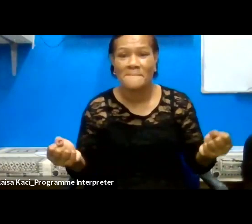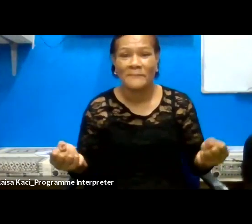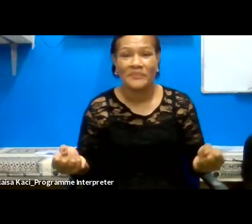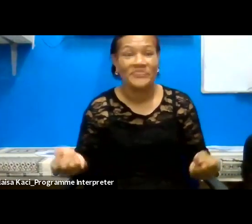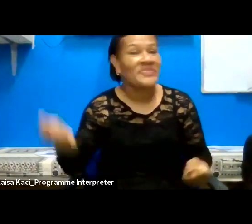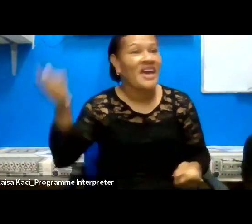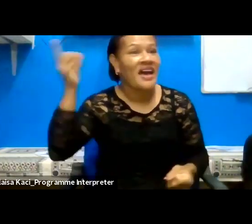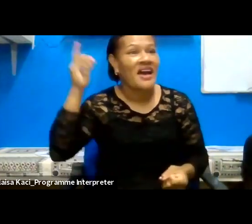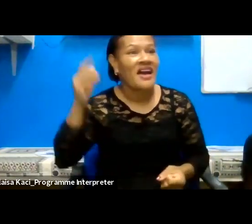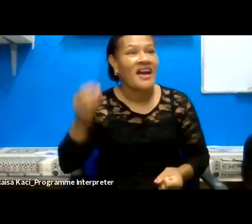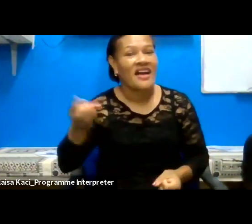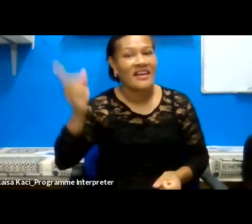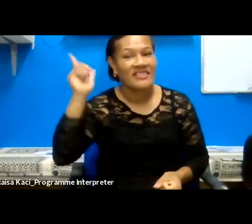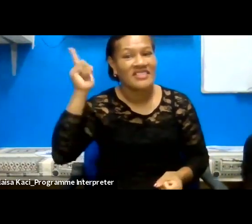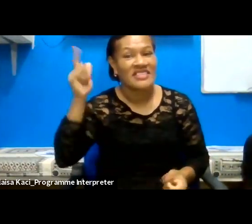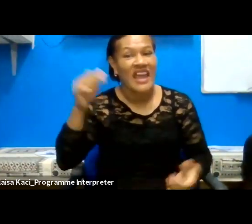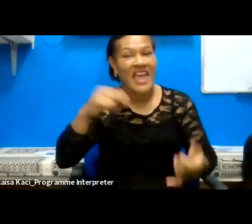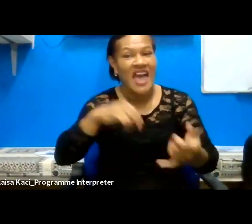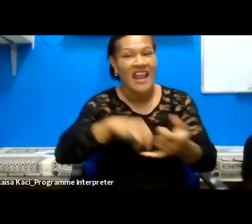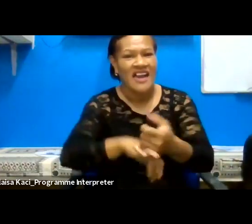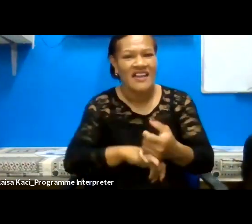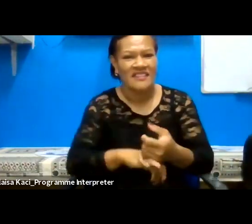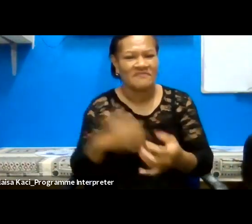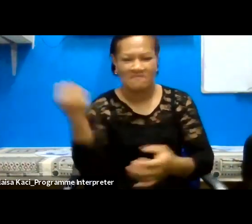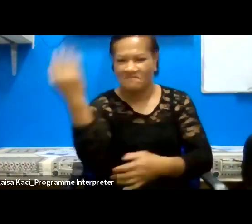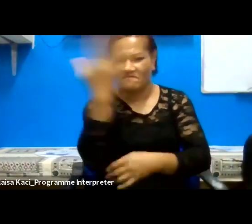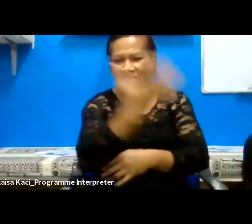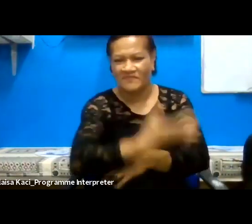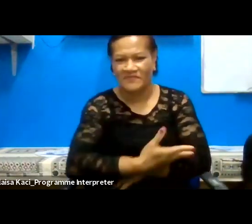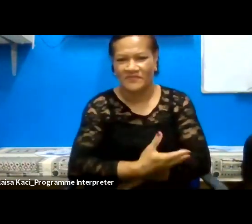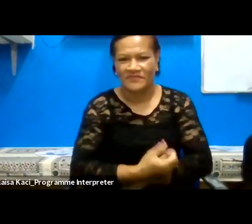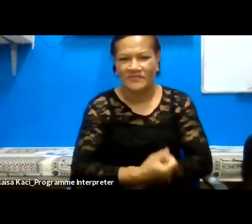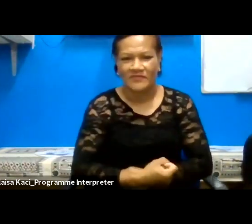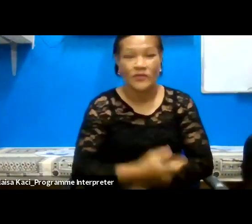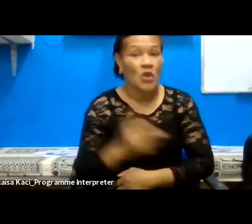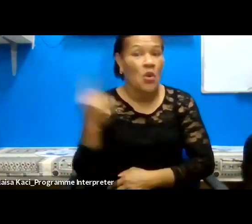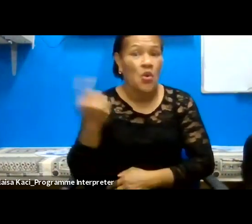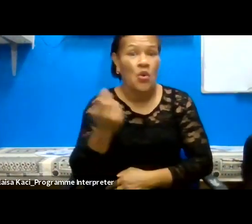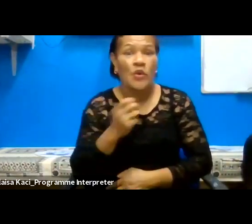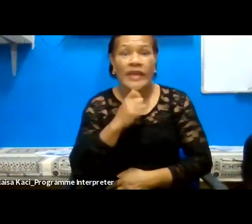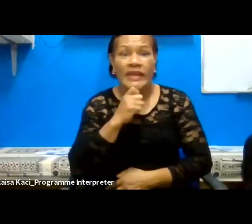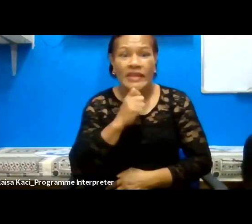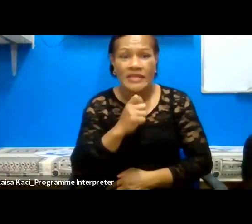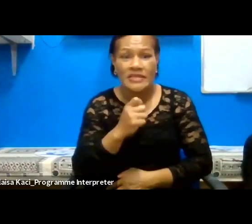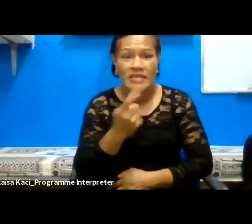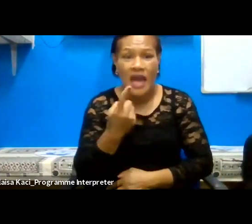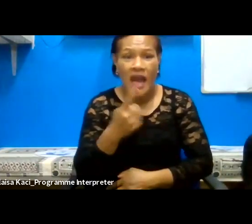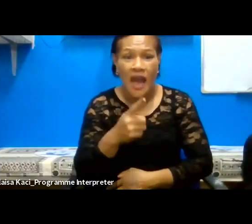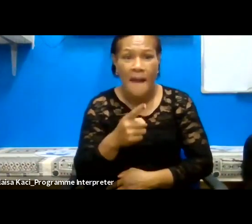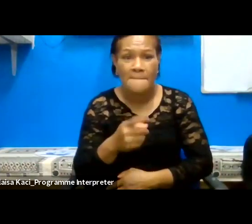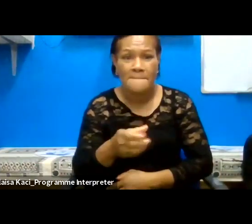of the water. long as I can